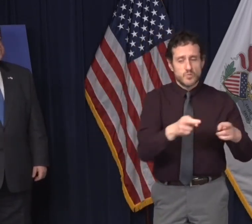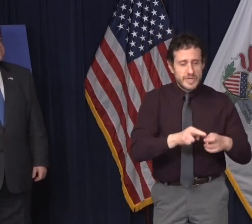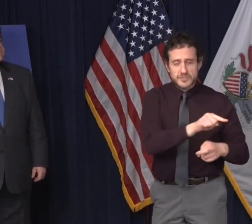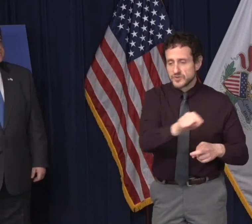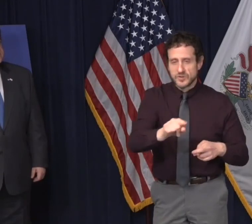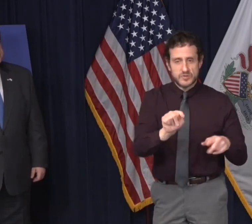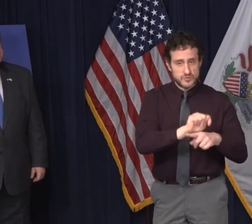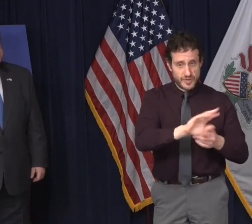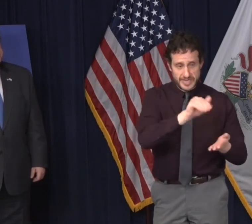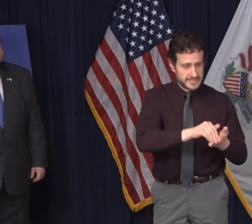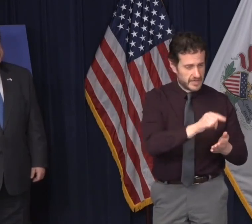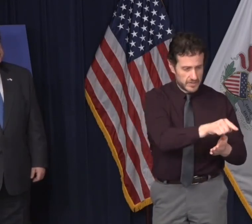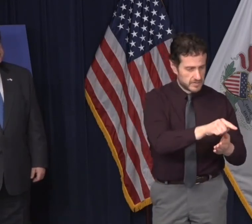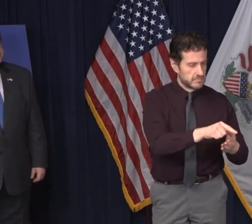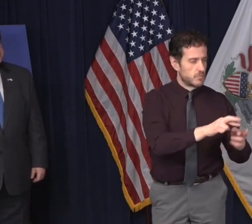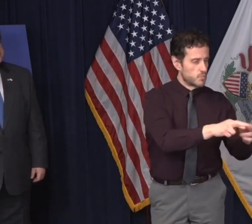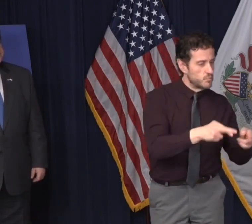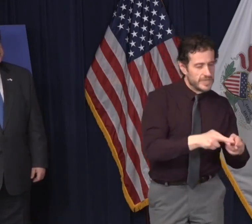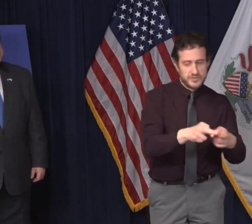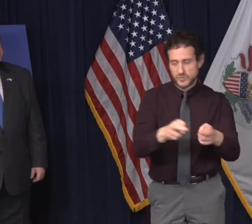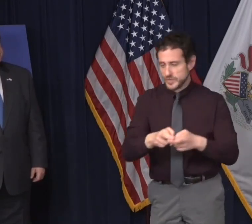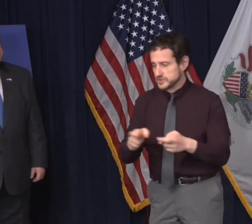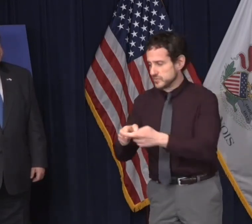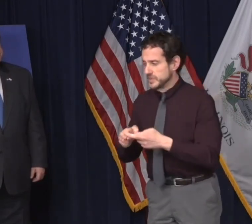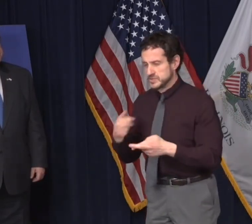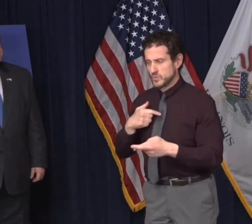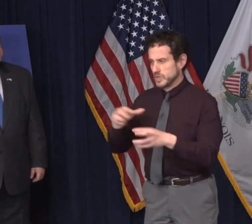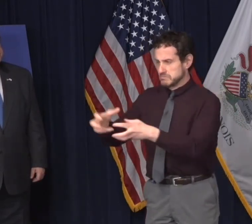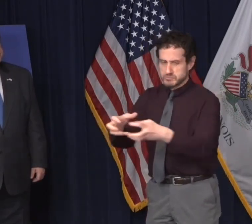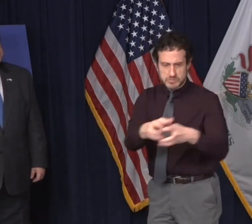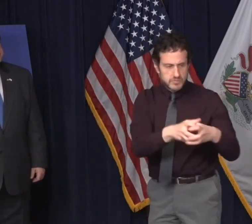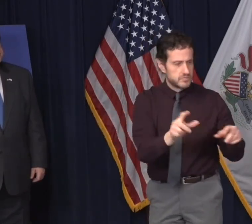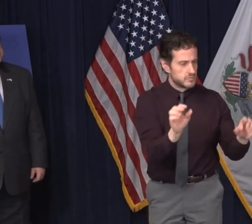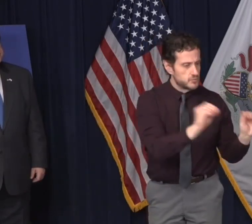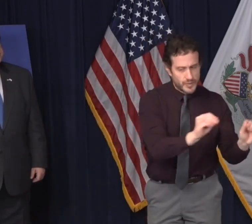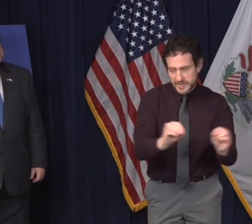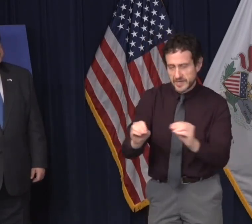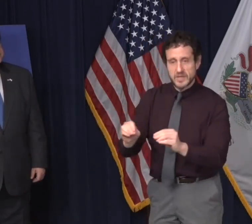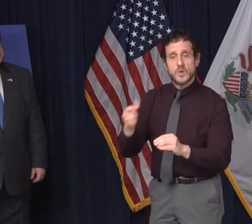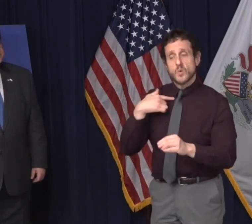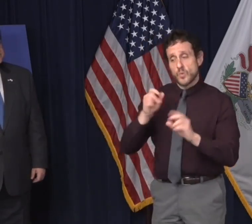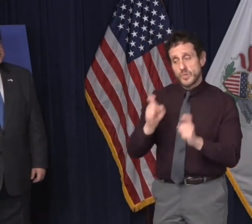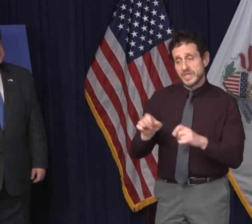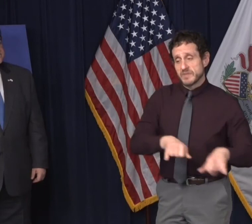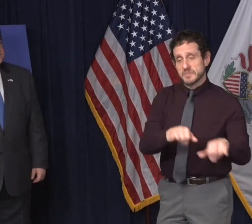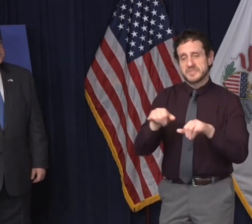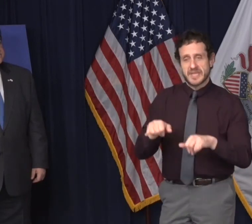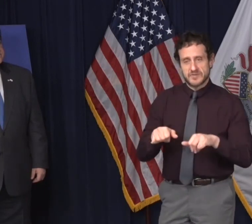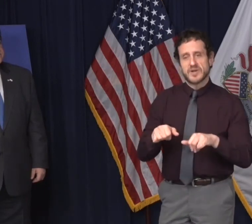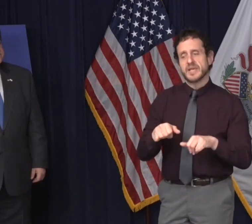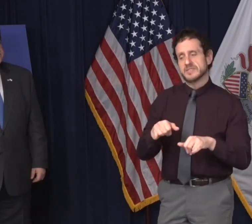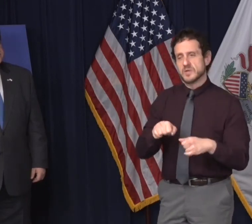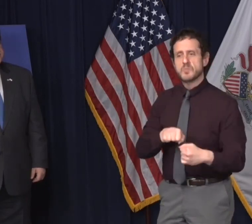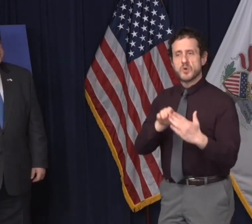TRAINING CENTERS. TO BE DONE EFFECTIVELY, IT REQUIRERS PEOPLE WITH STANDARDIZED TRAINING AND